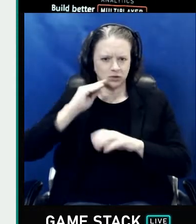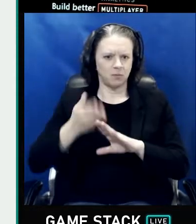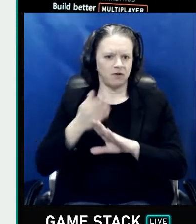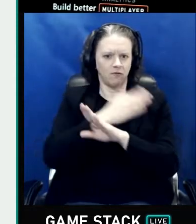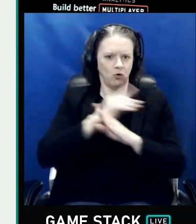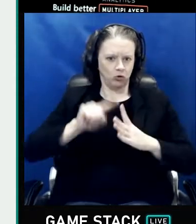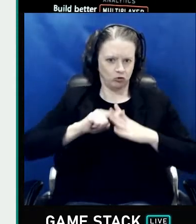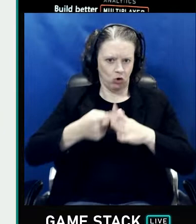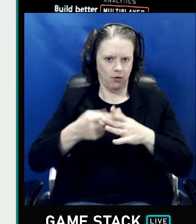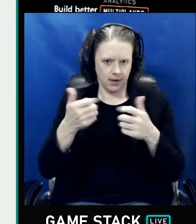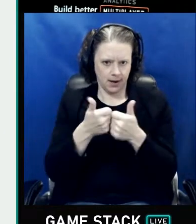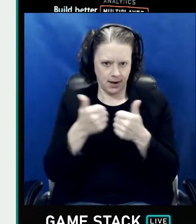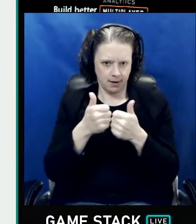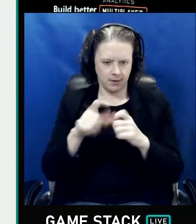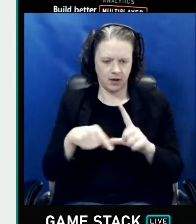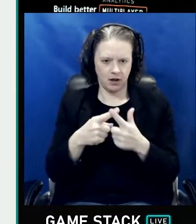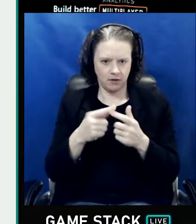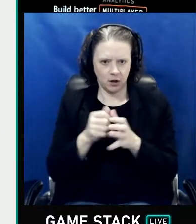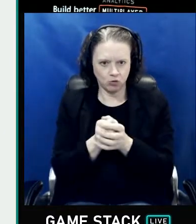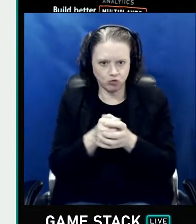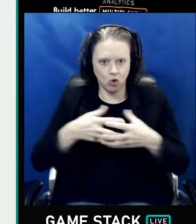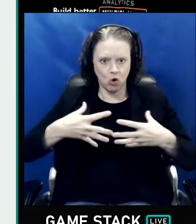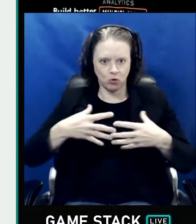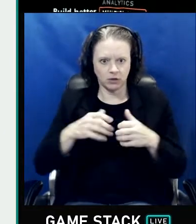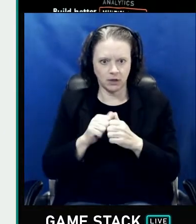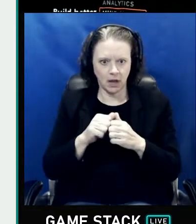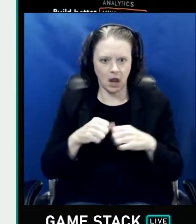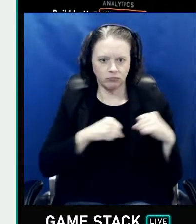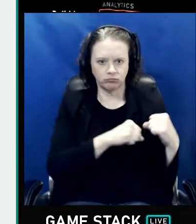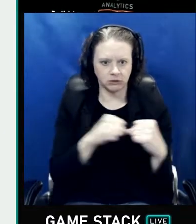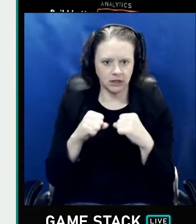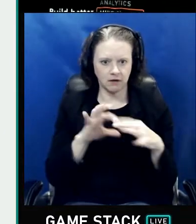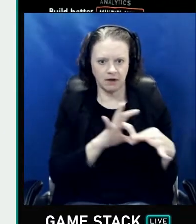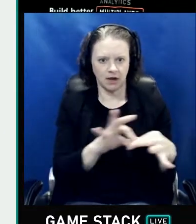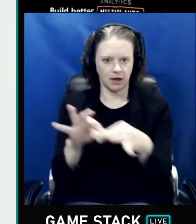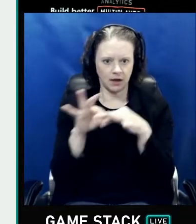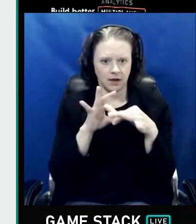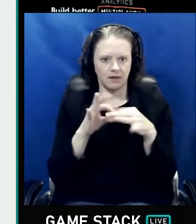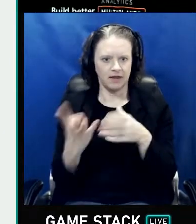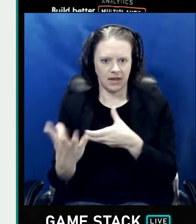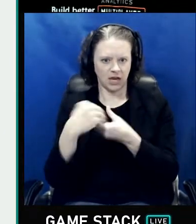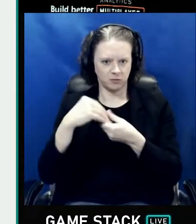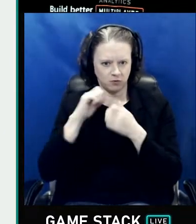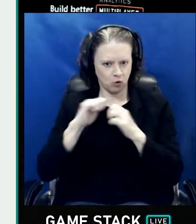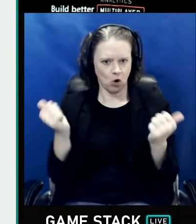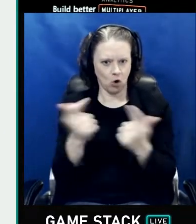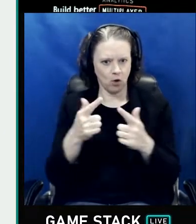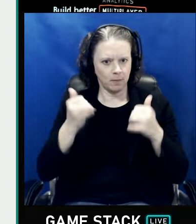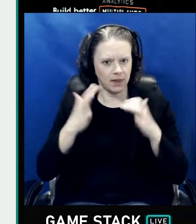really grows, and can solidify the engagement for all the players in your session. This is really perfect for that scenario.